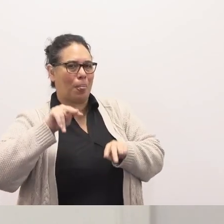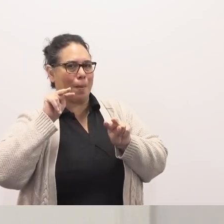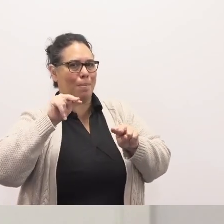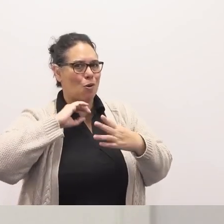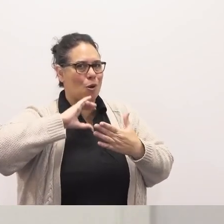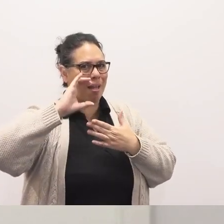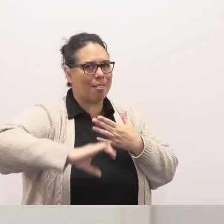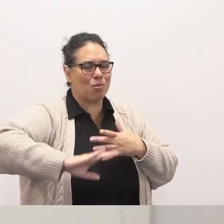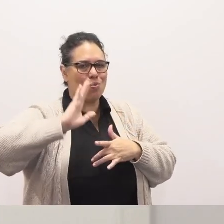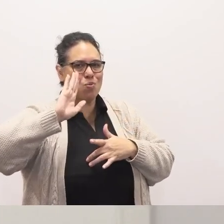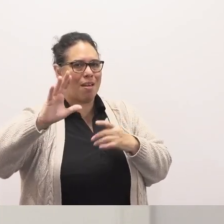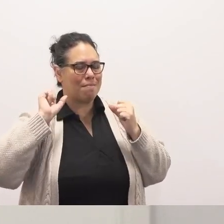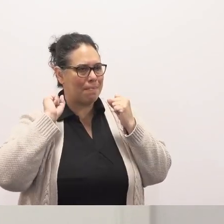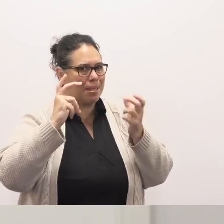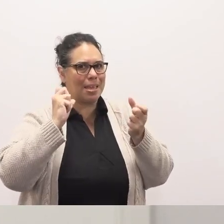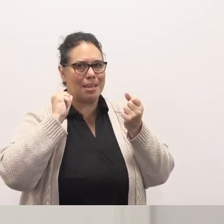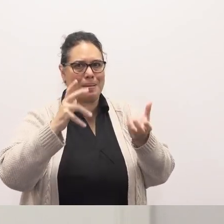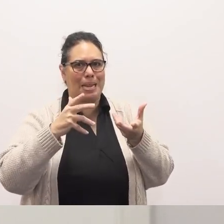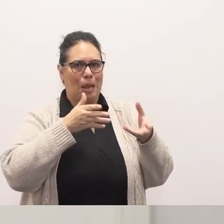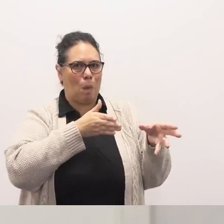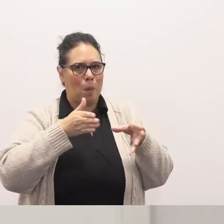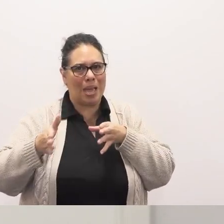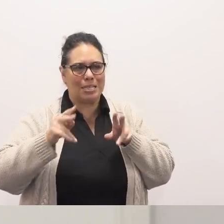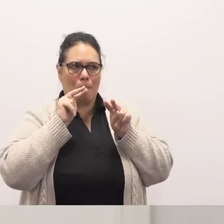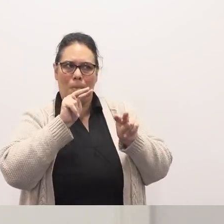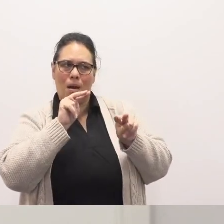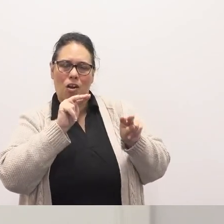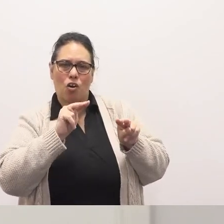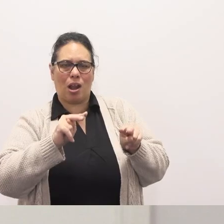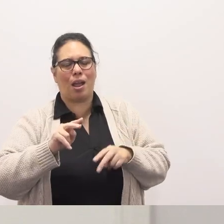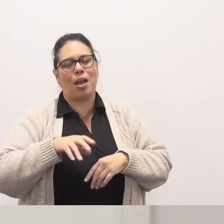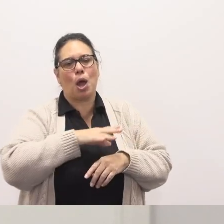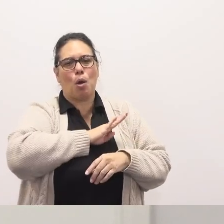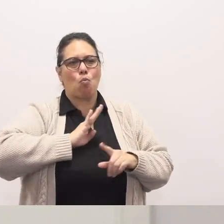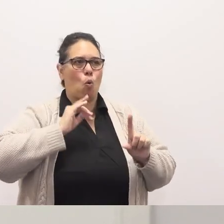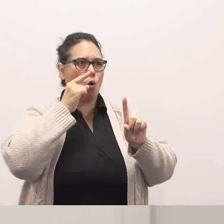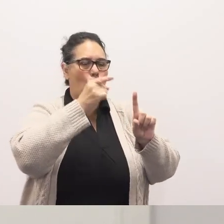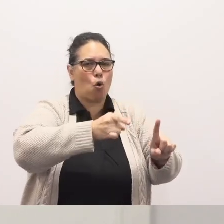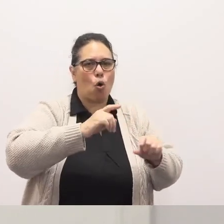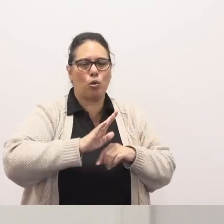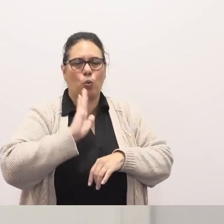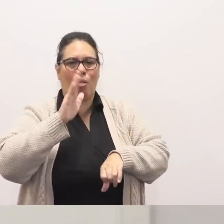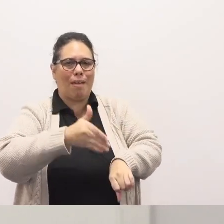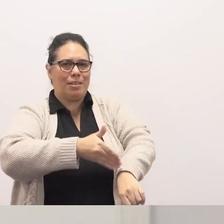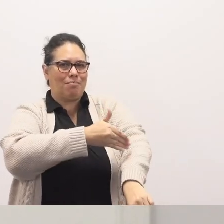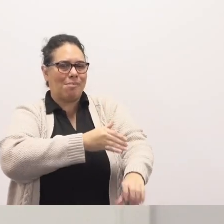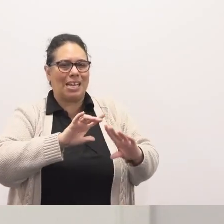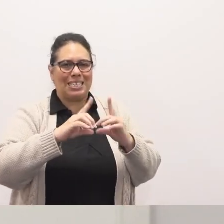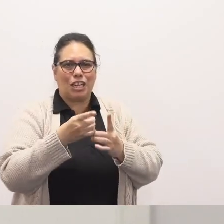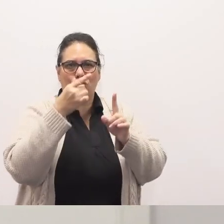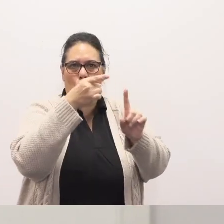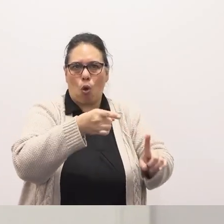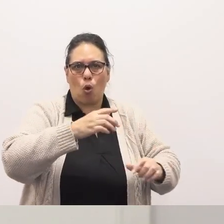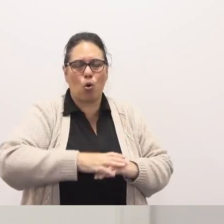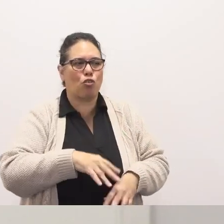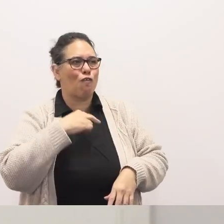we have a number of ways that we'll be monitoring board goals. We'll have some updates on district goals. We'll have voices from the field.